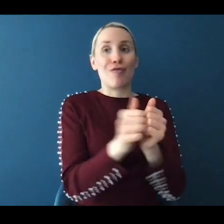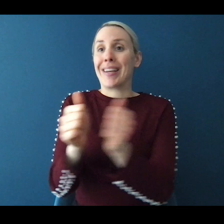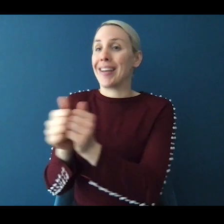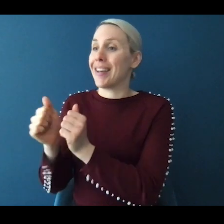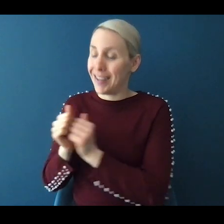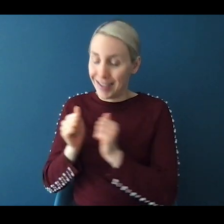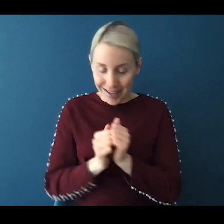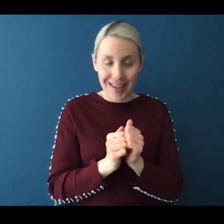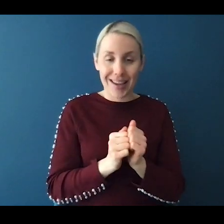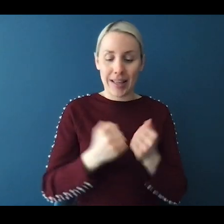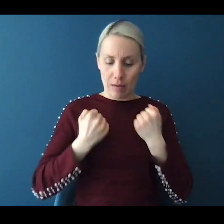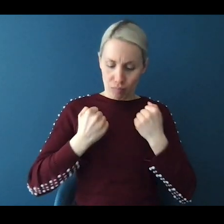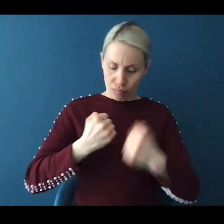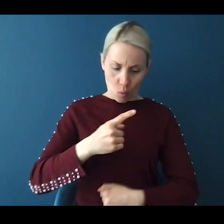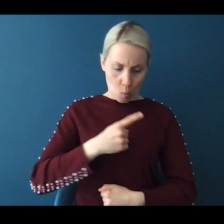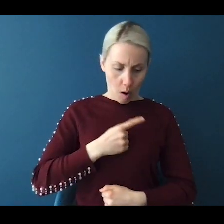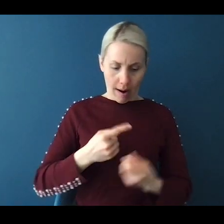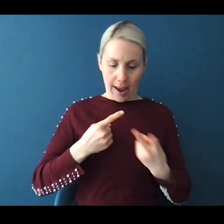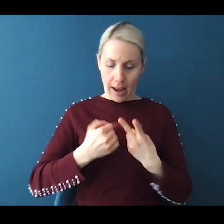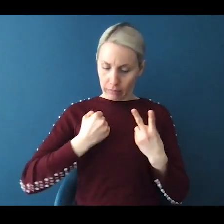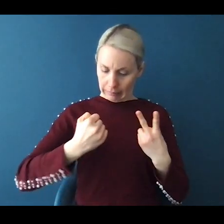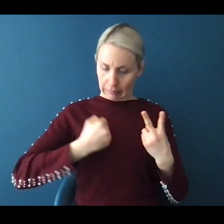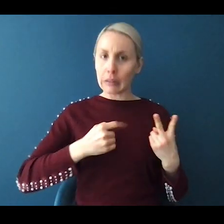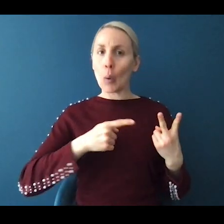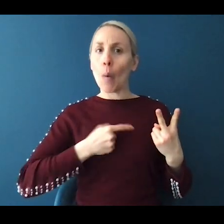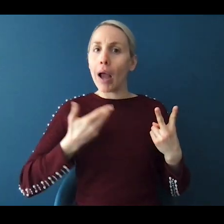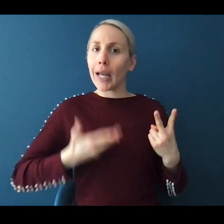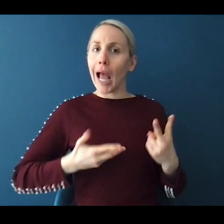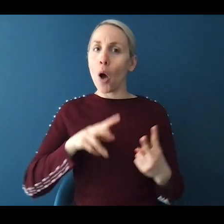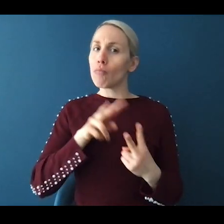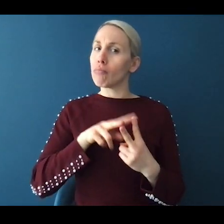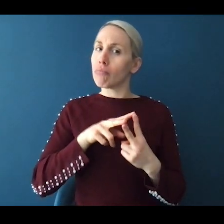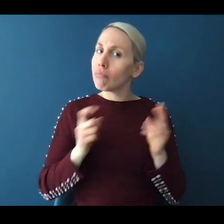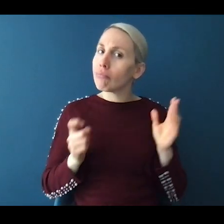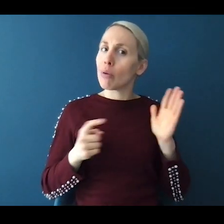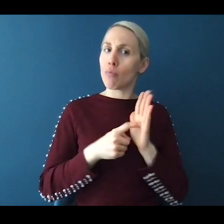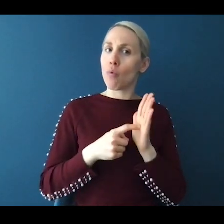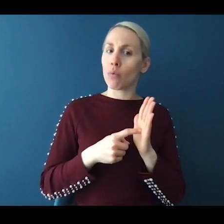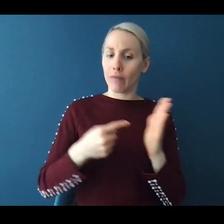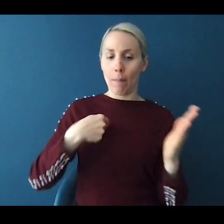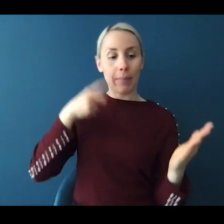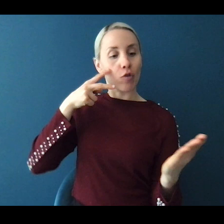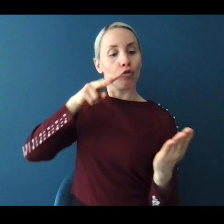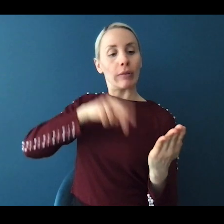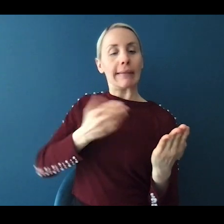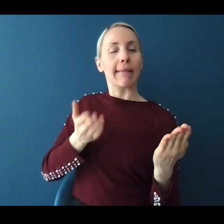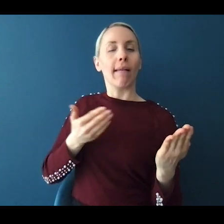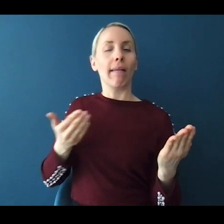definitely the why and the why now feels really important when reading applications is understanding